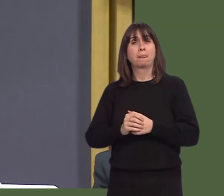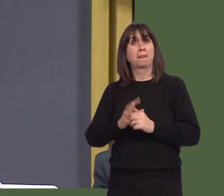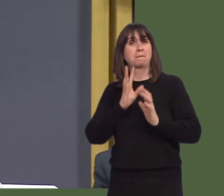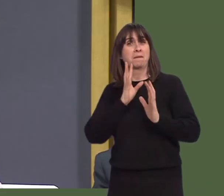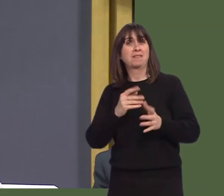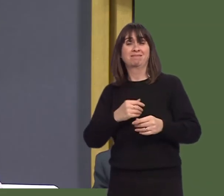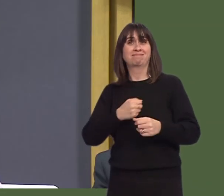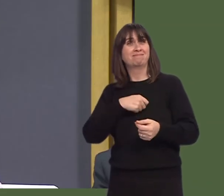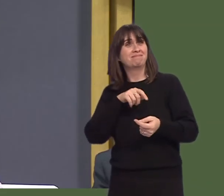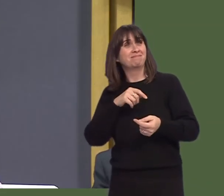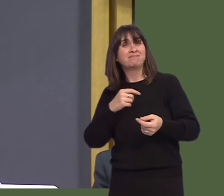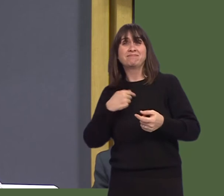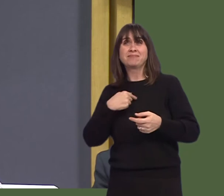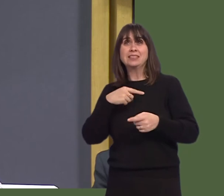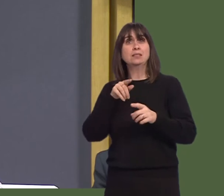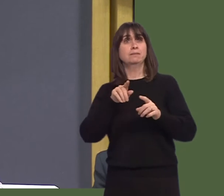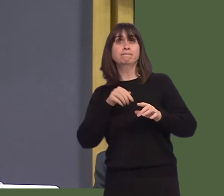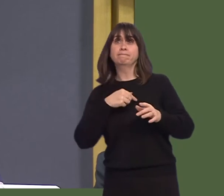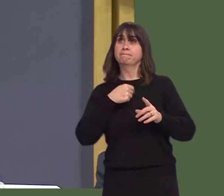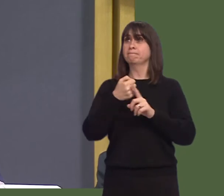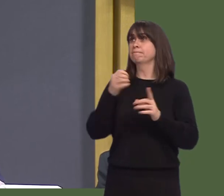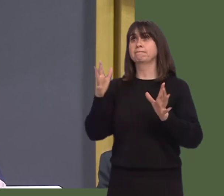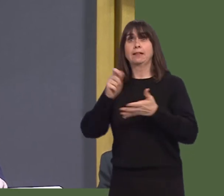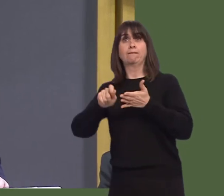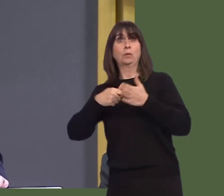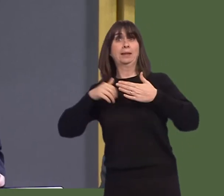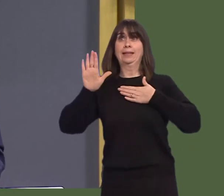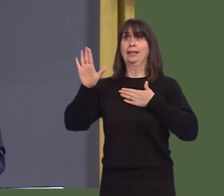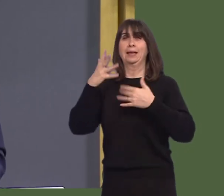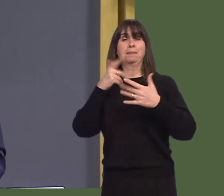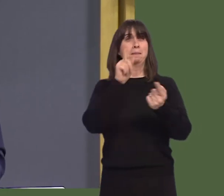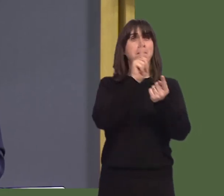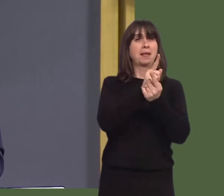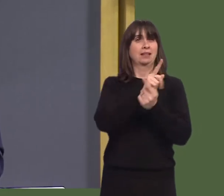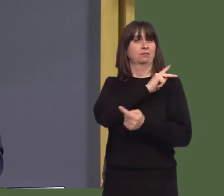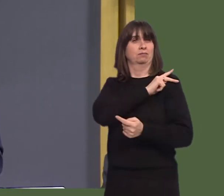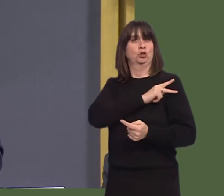I went to visit people who were homeless before Christmas, and I'd advise the Conservatives